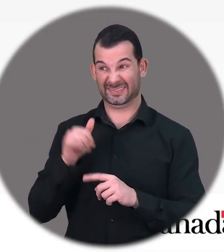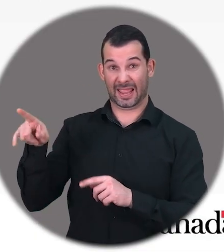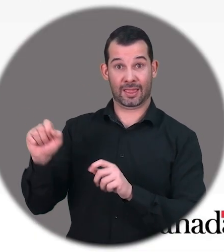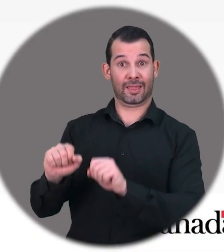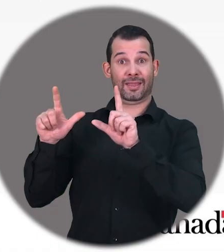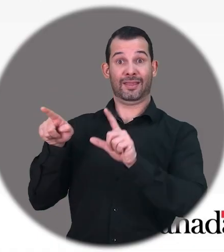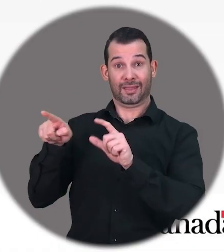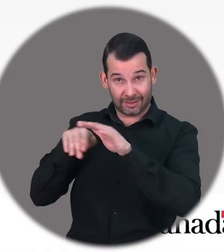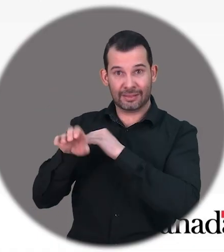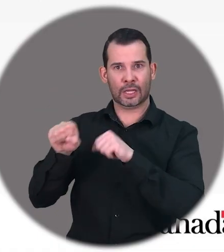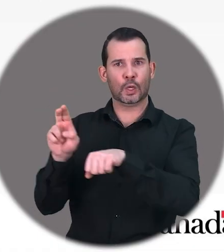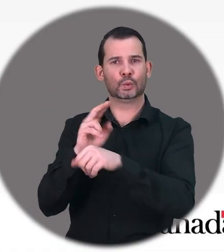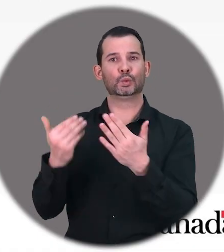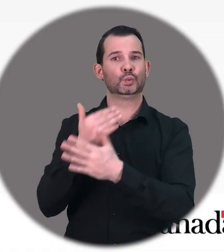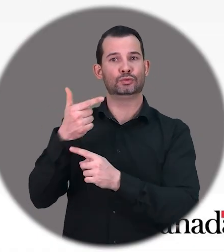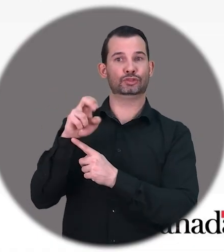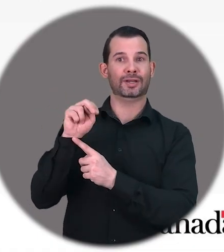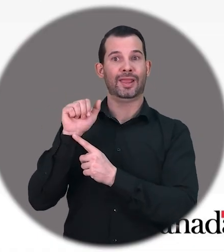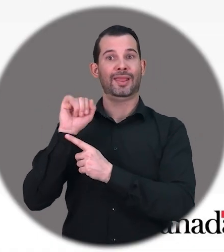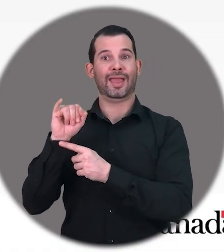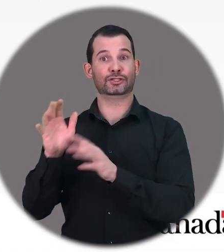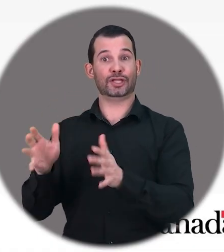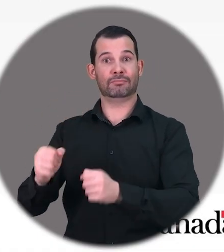You can use the new GenAI chatbot,